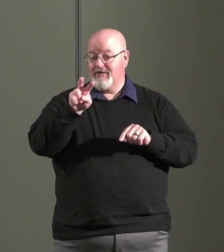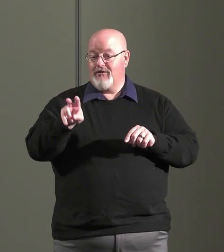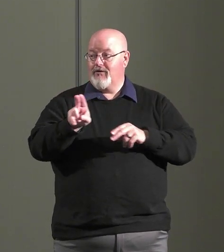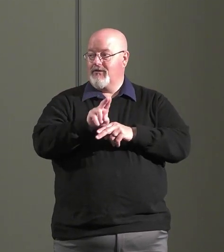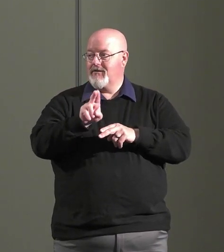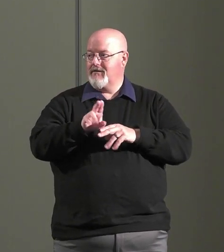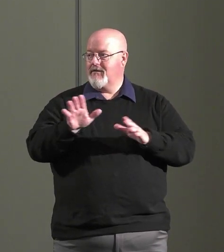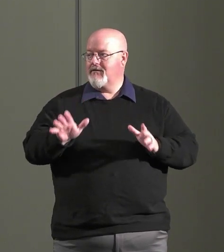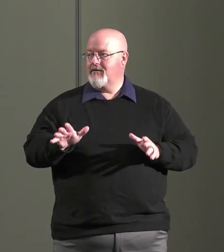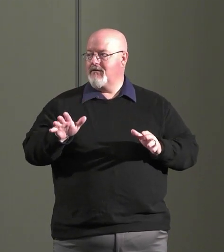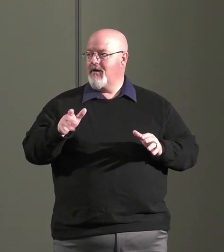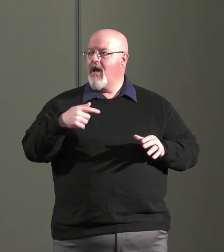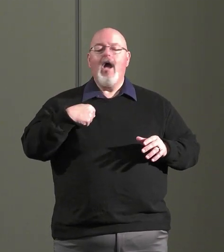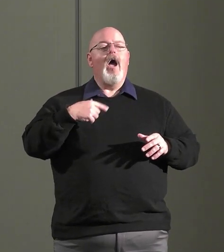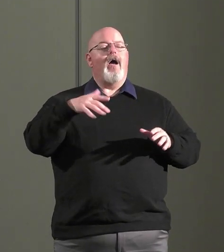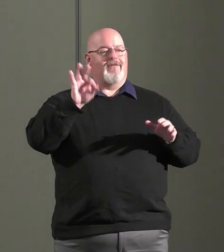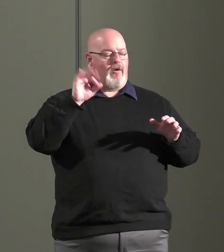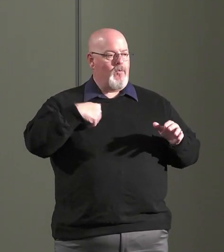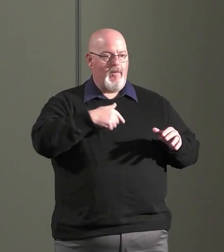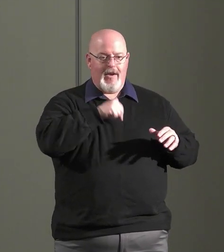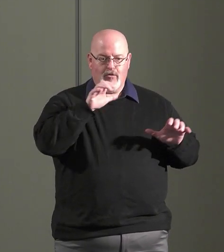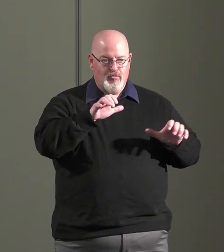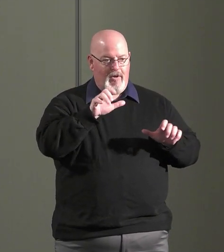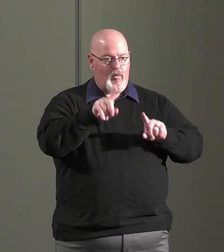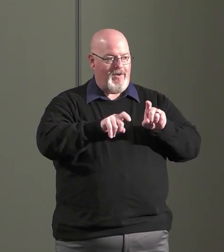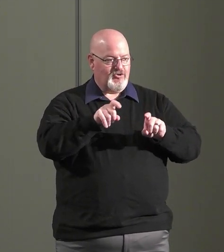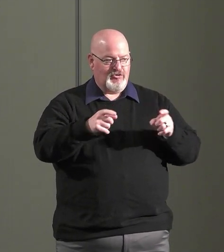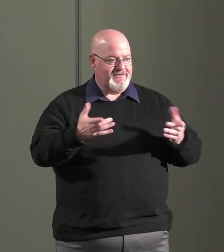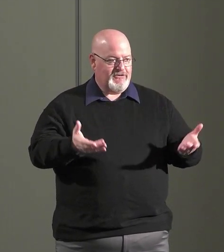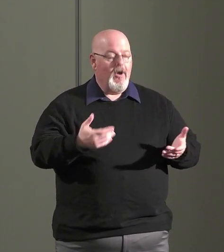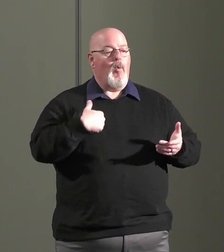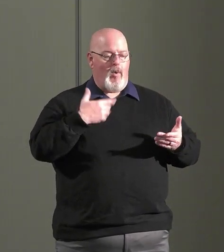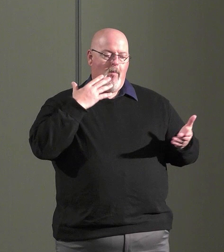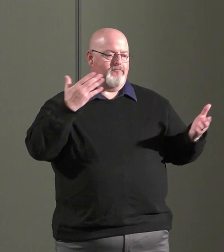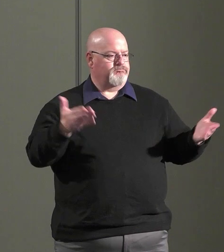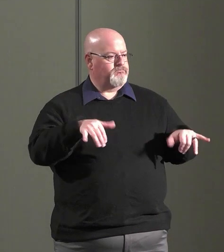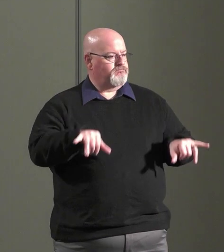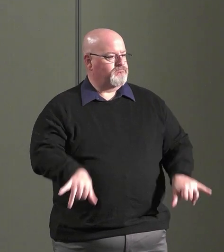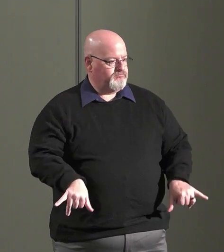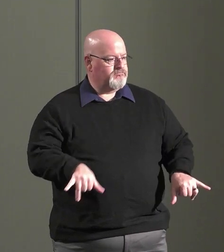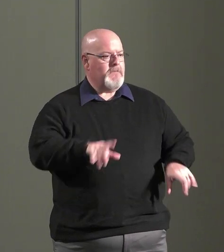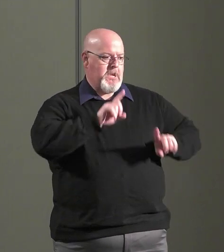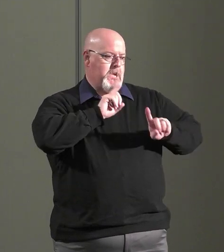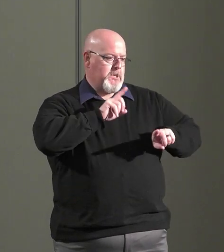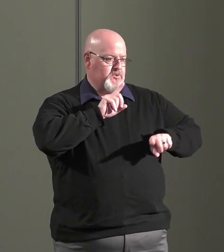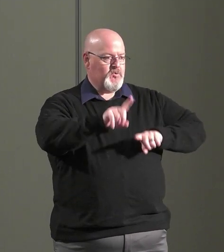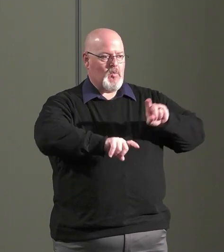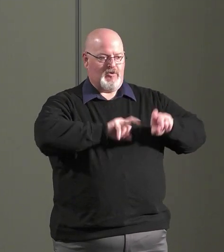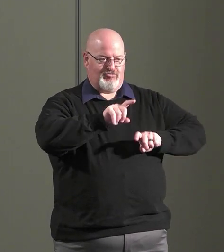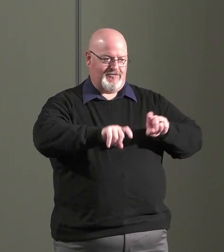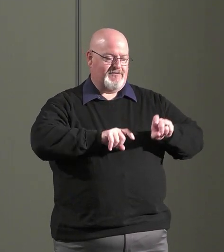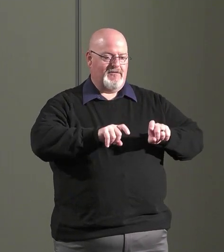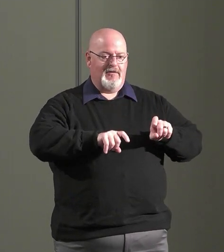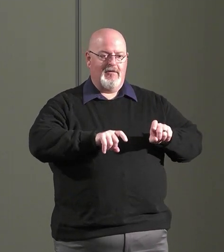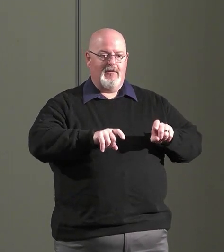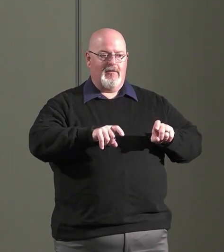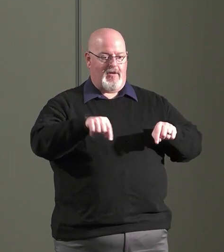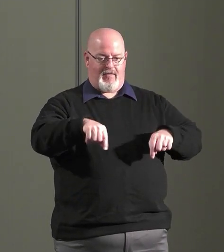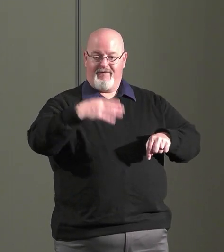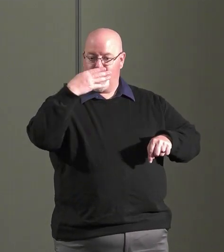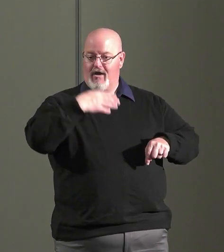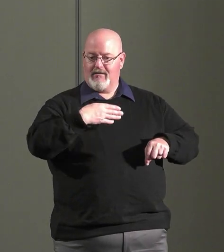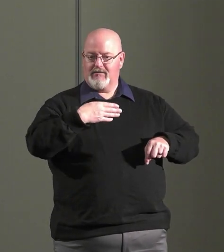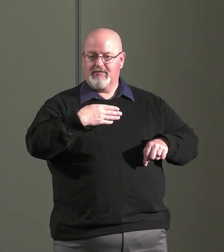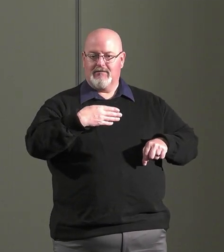I heard we are not doing questions here I will be around to answer questions. And other people